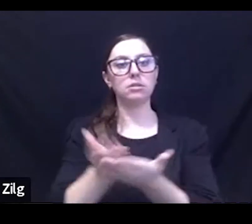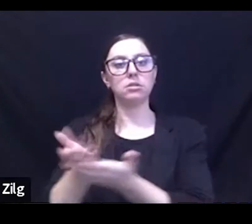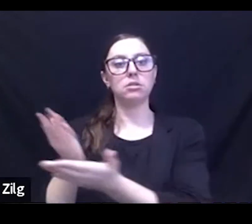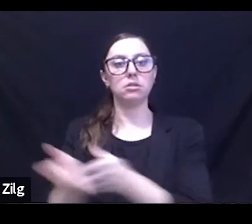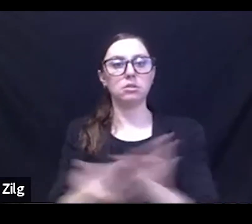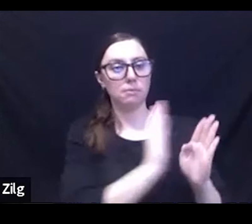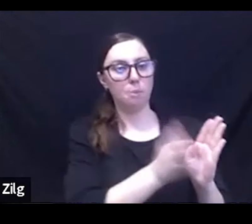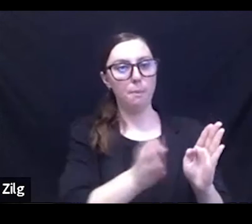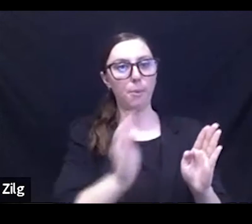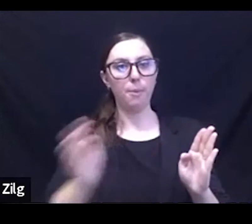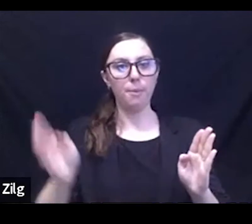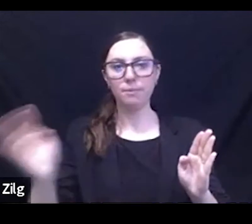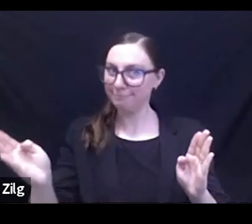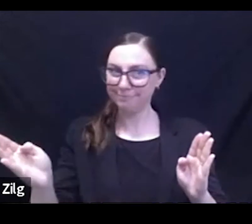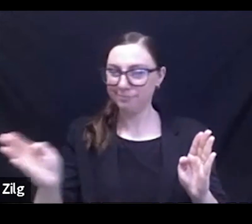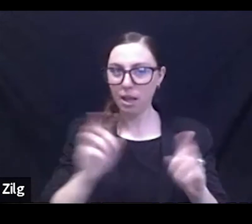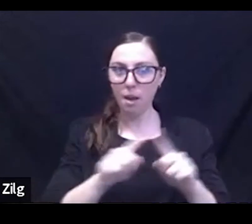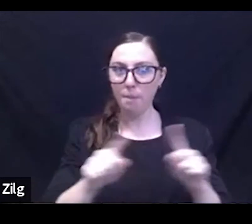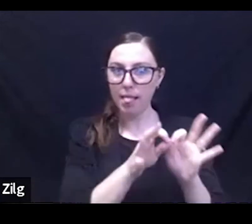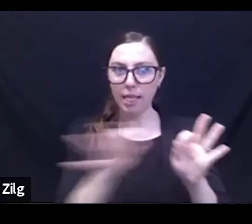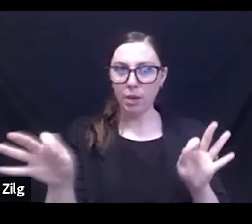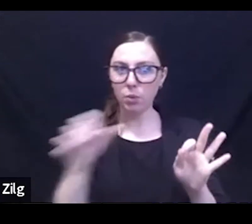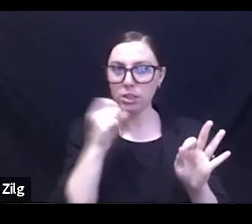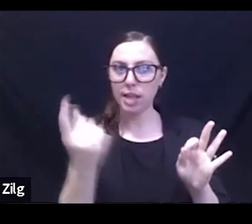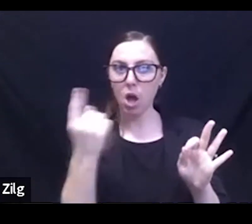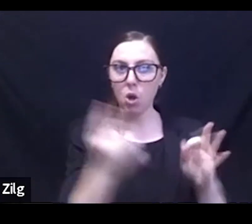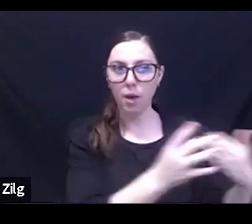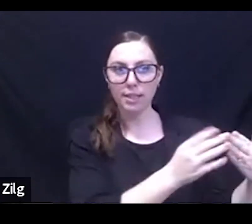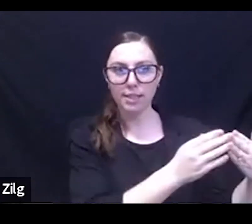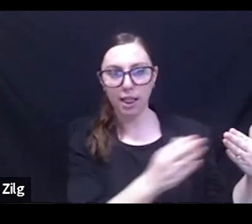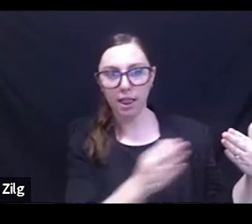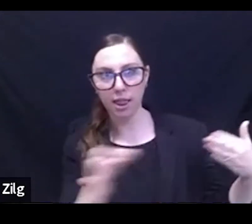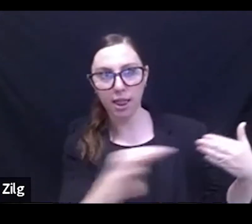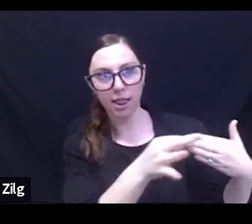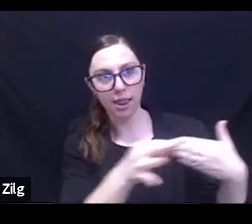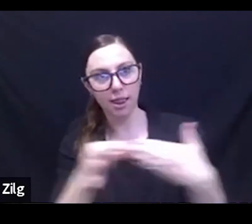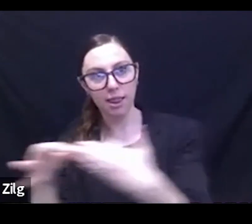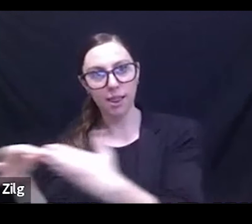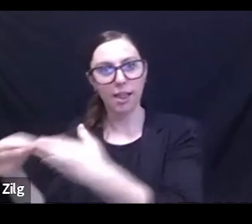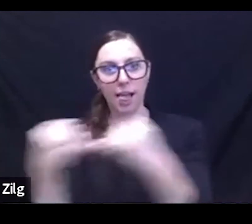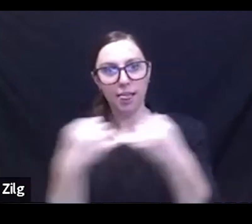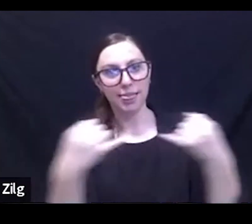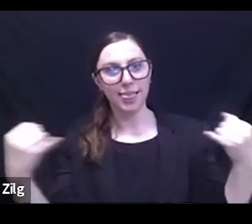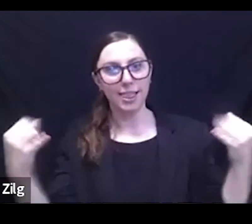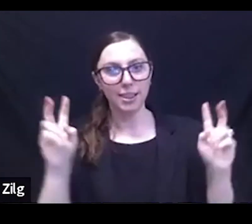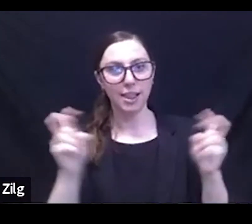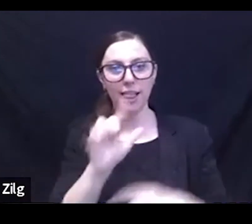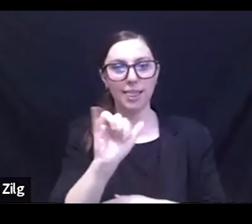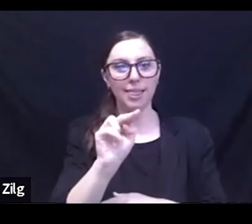wants the facts given in a linear way. Unless we educate ourselves and learn that person's means of communication, it seems